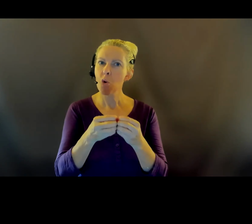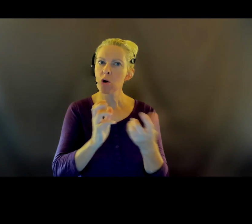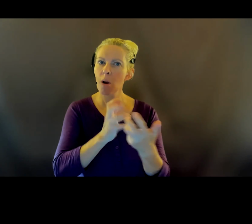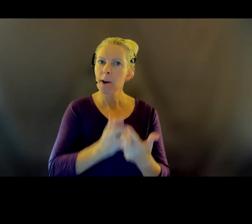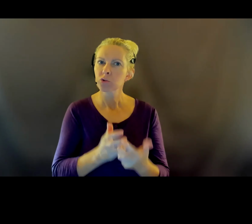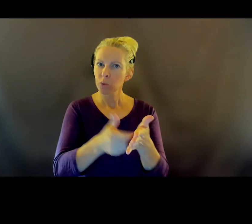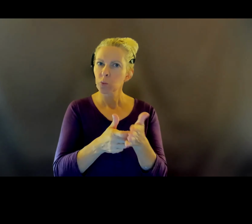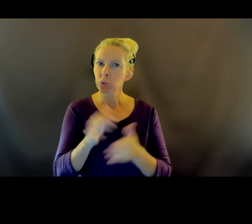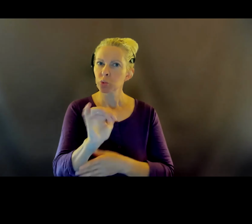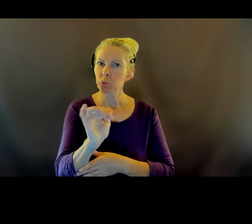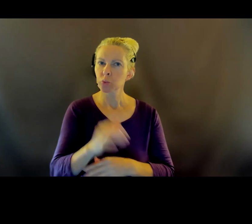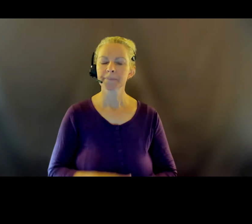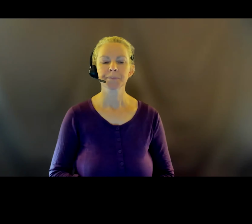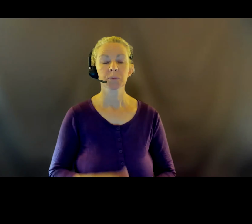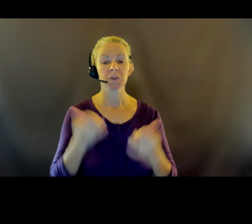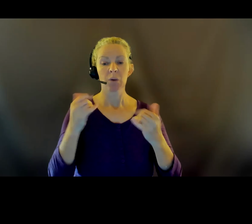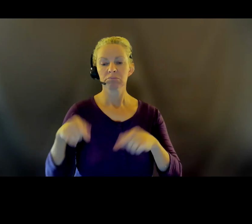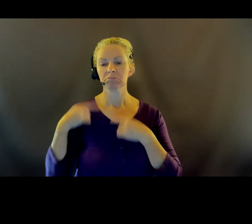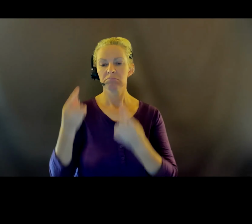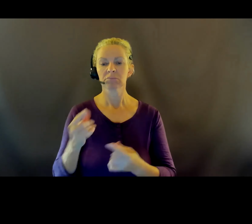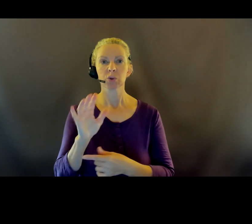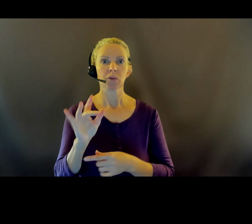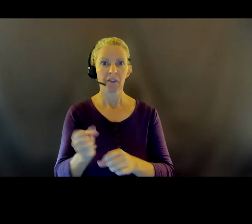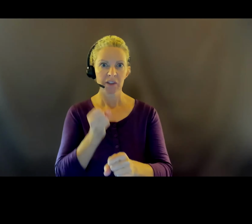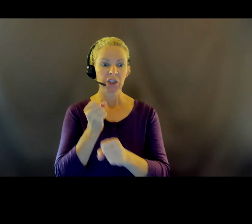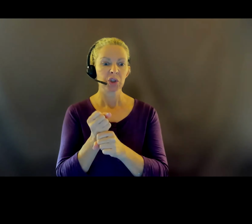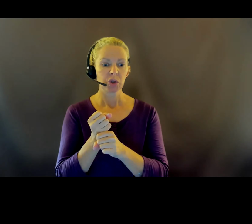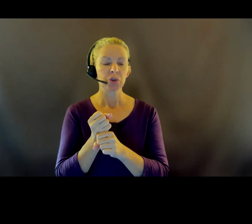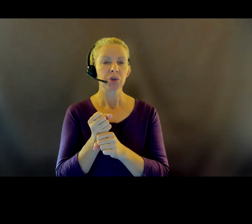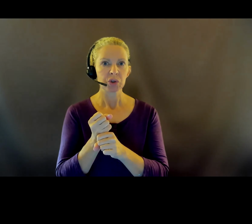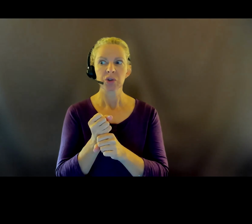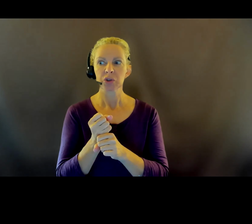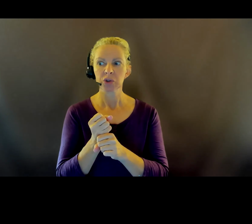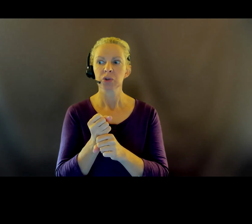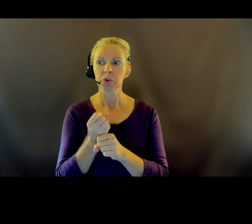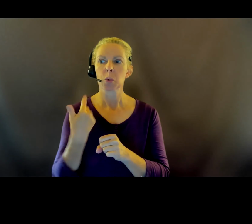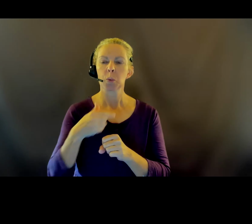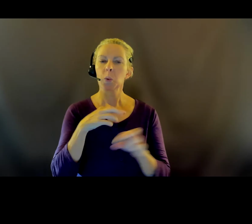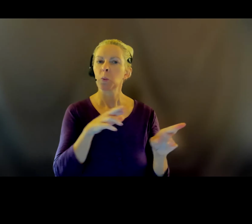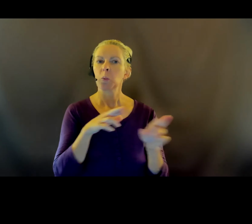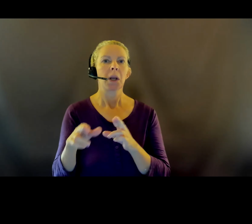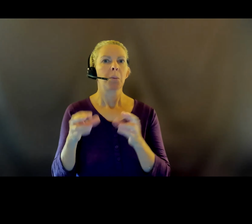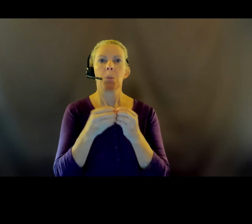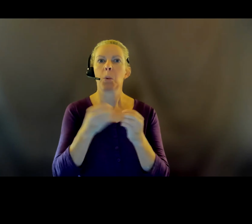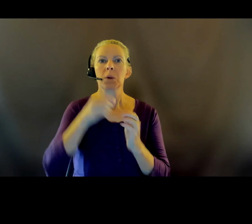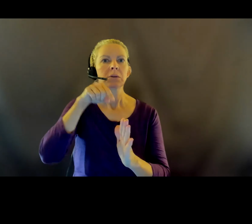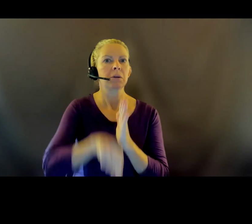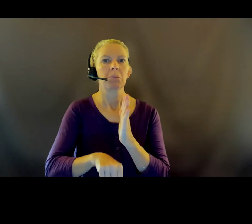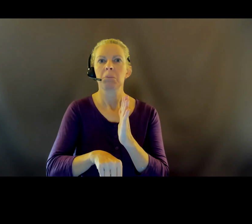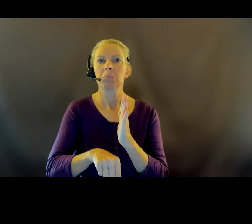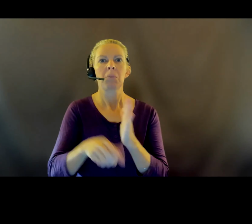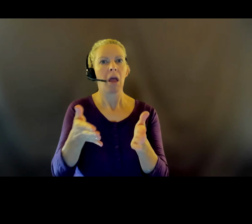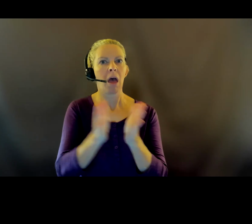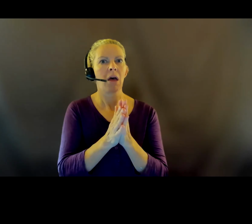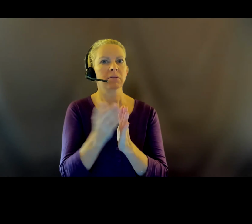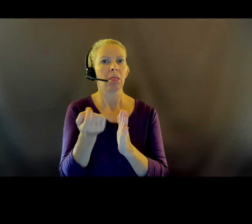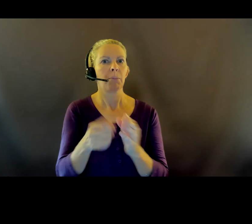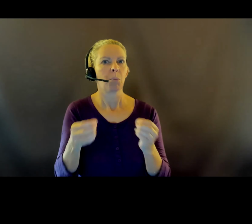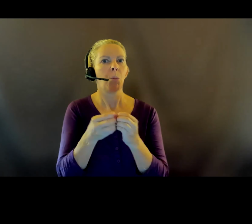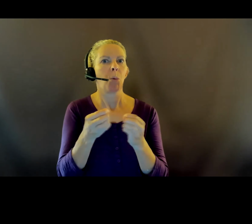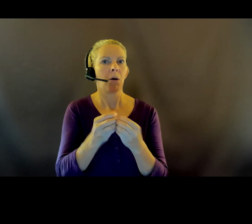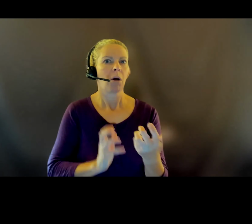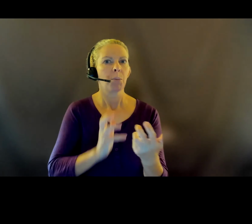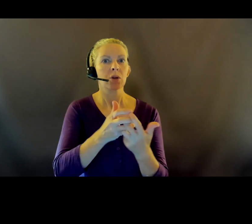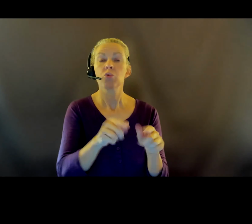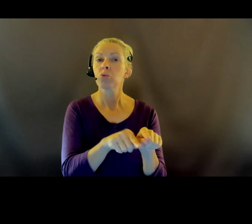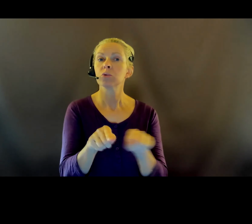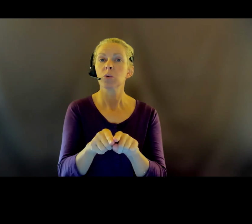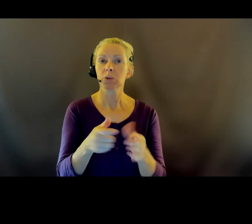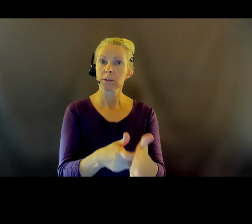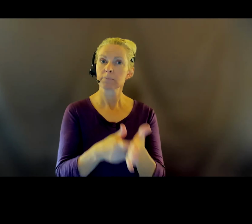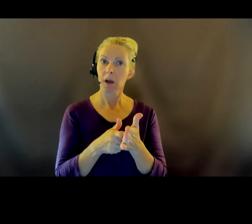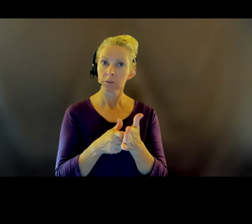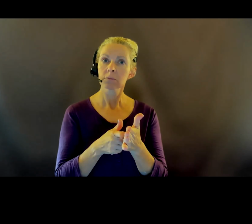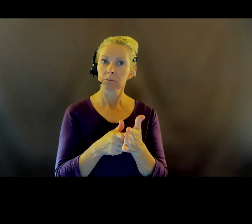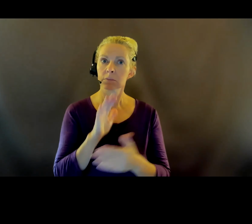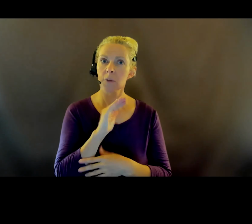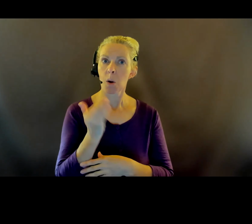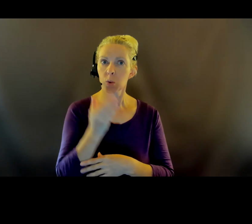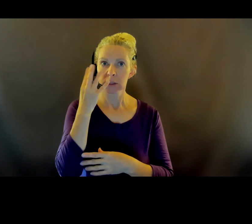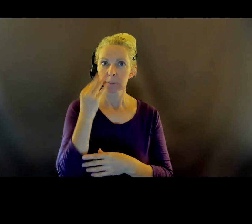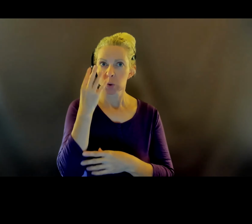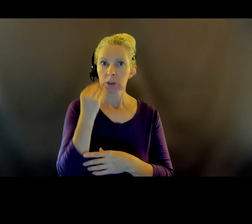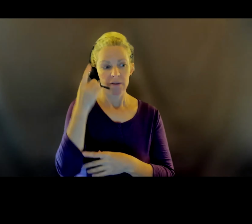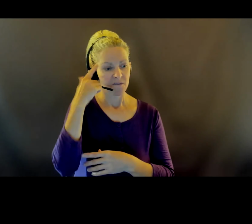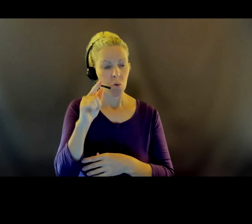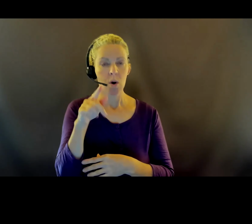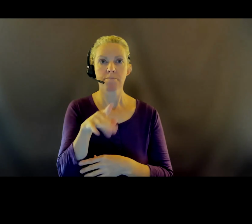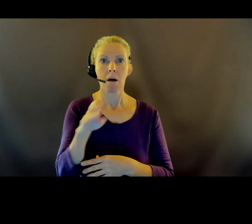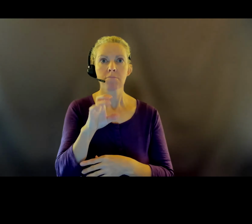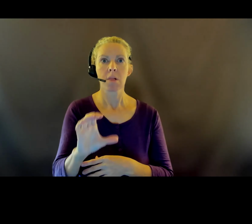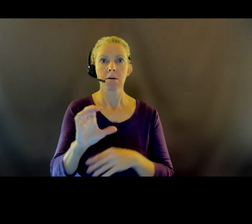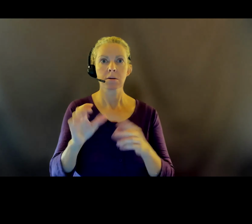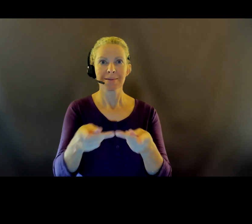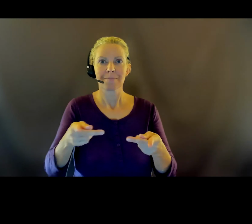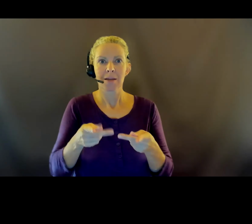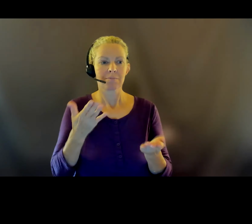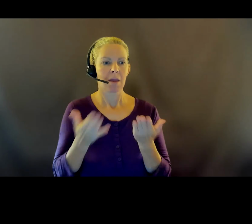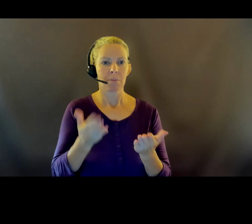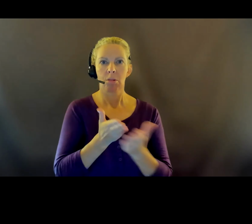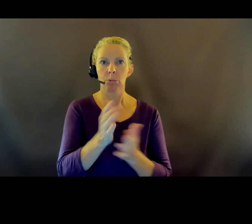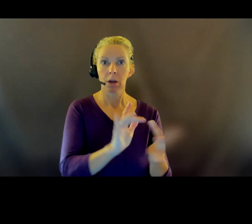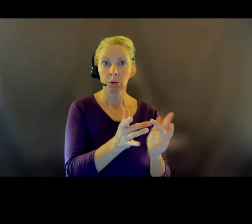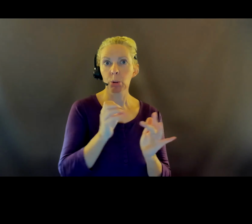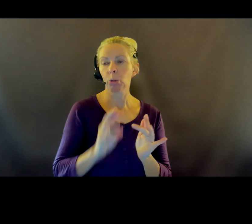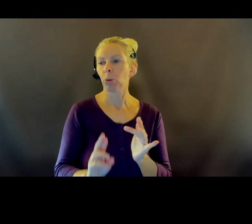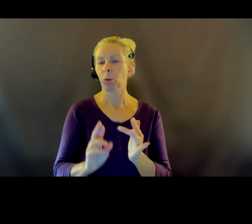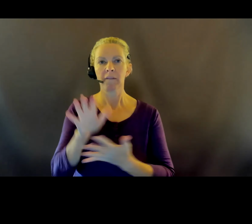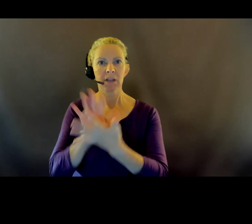after 25ish years of WCAG, we should demand -- of a public space -- to be more inclusive